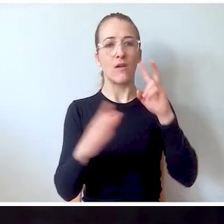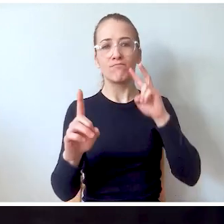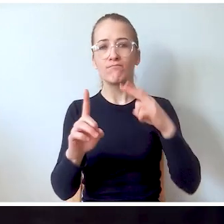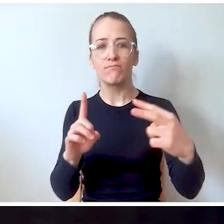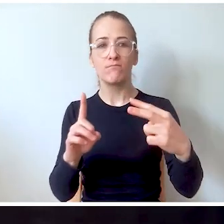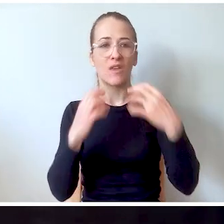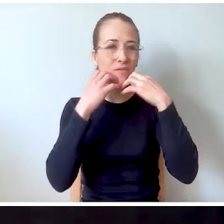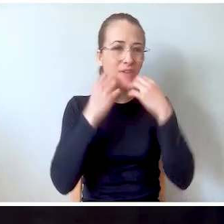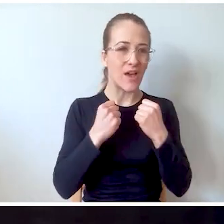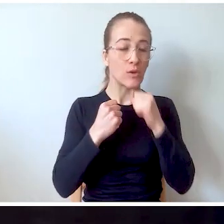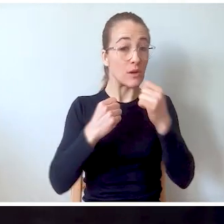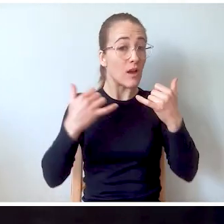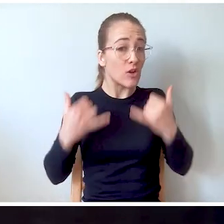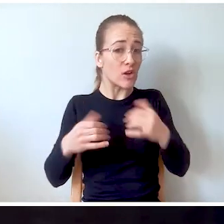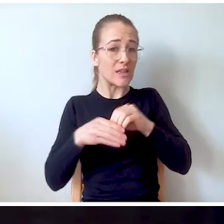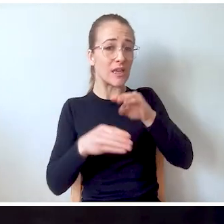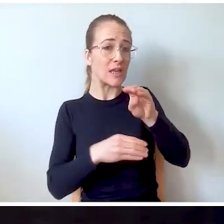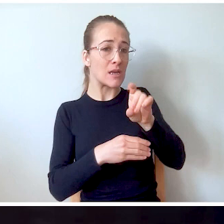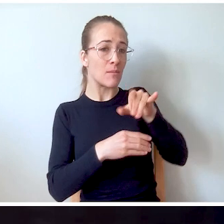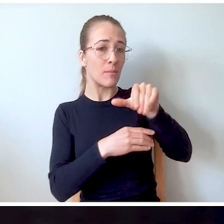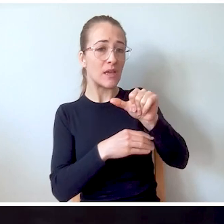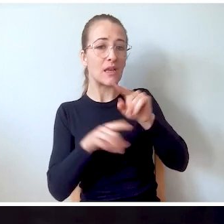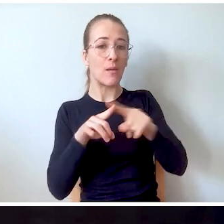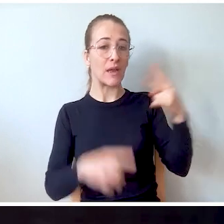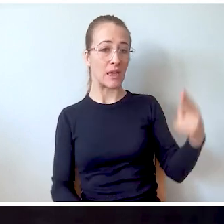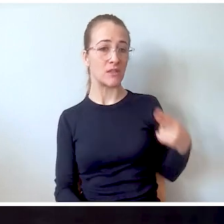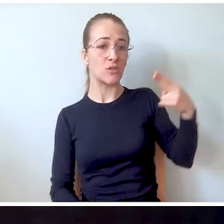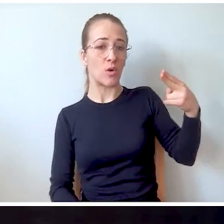not just currently in the media, but historically,